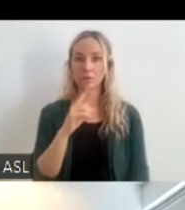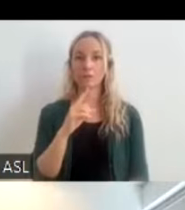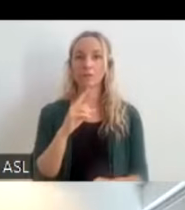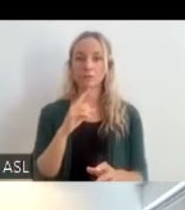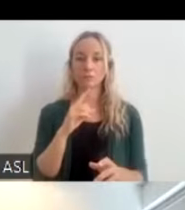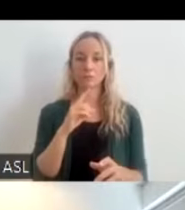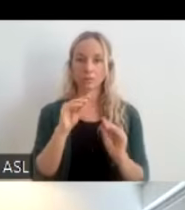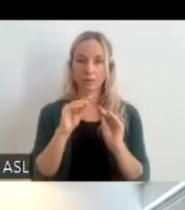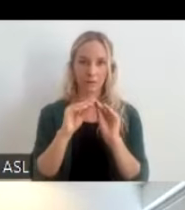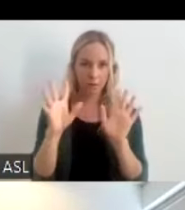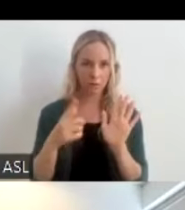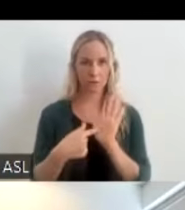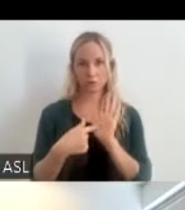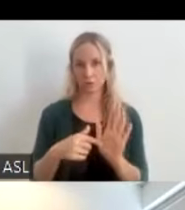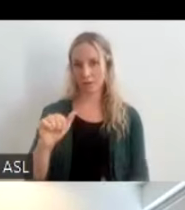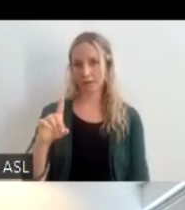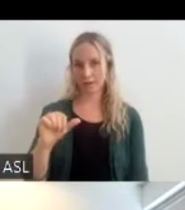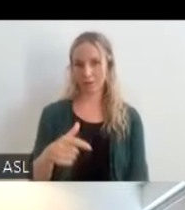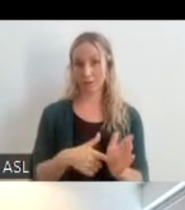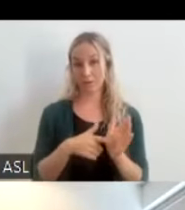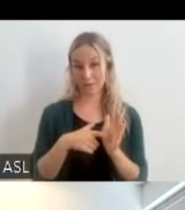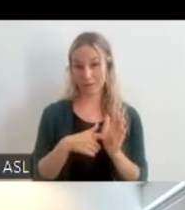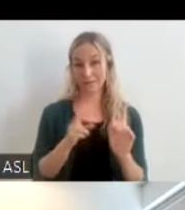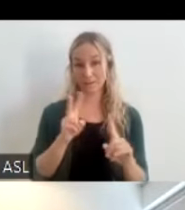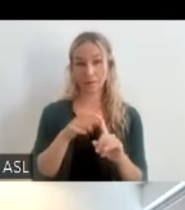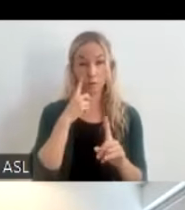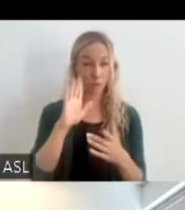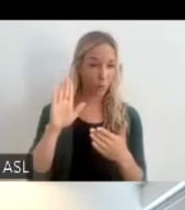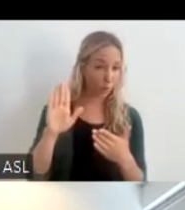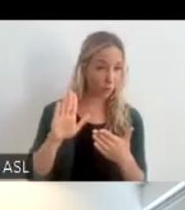governments, including those offered on the web, And that